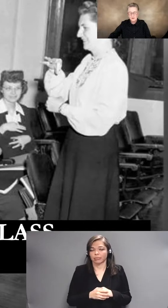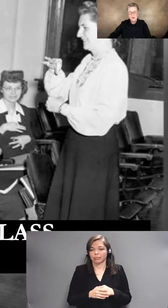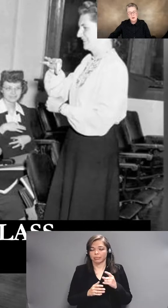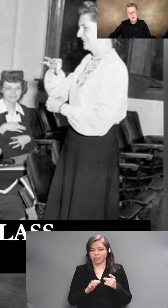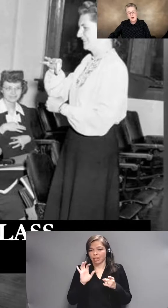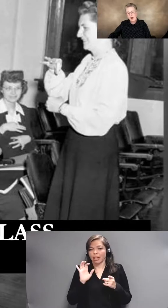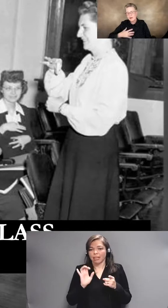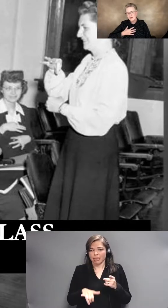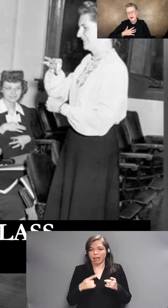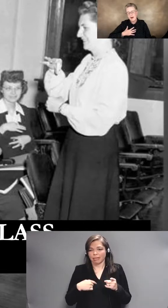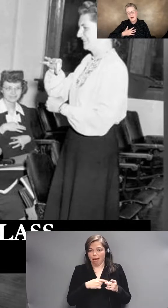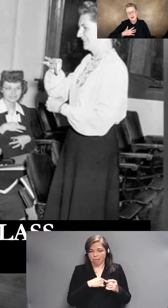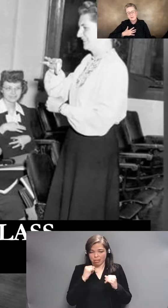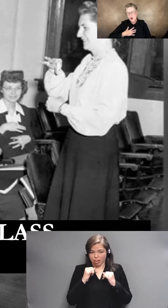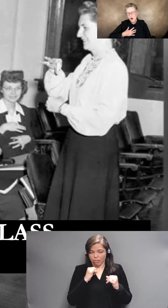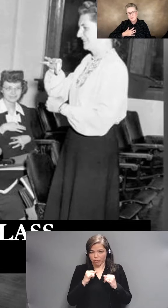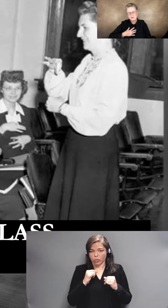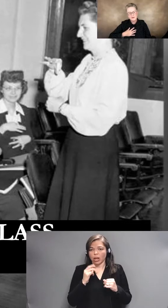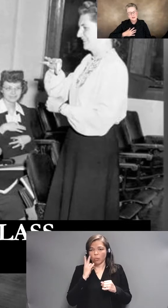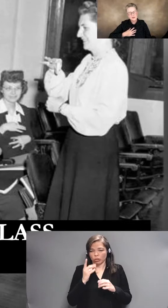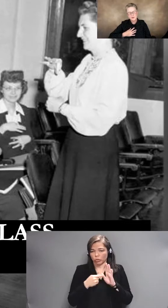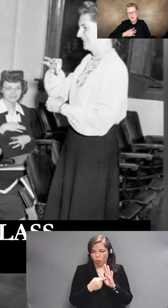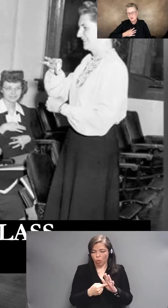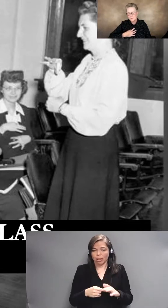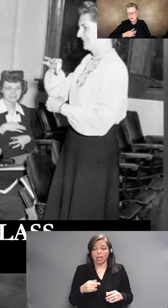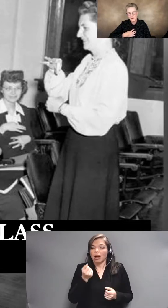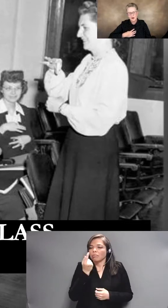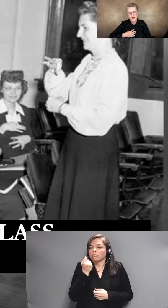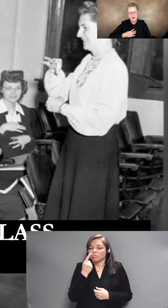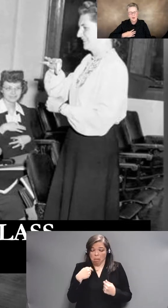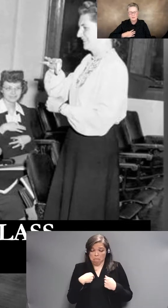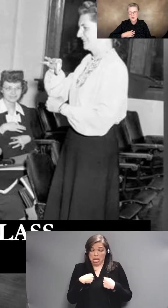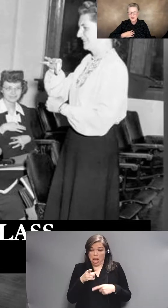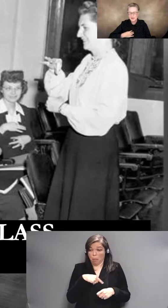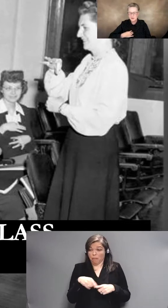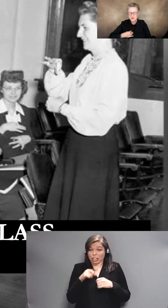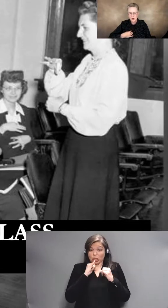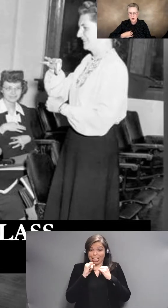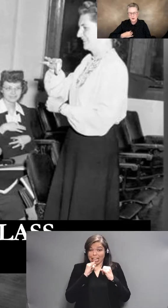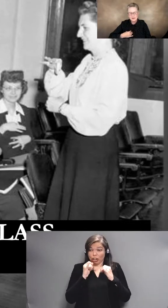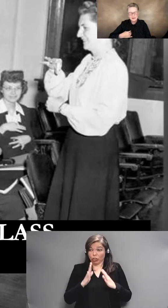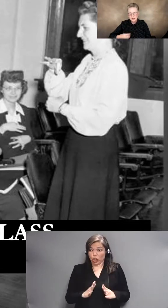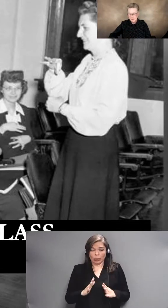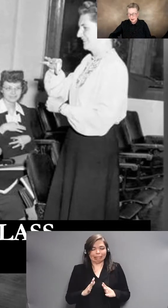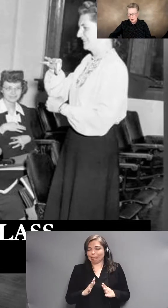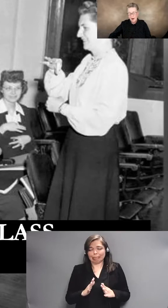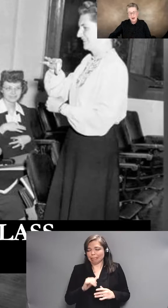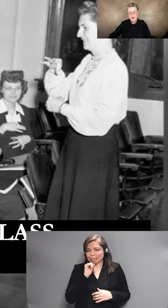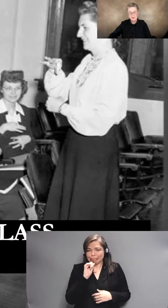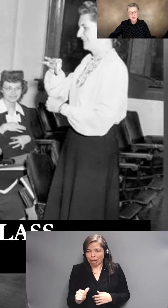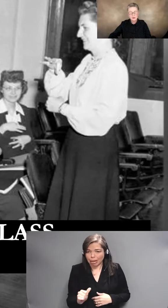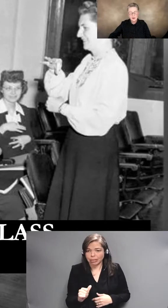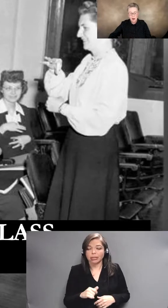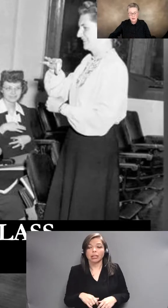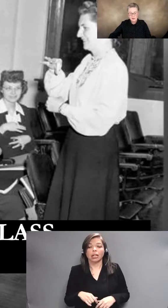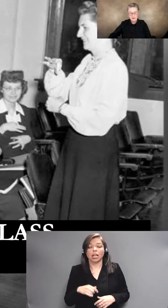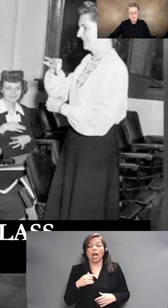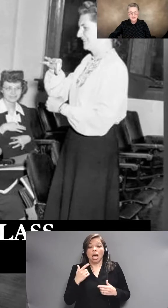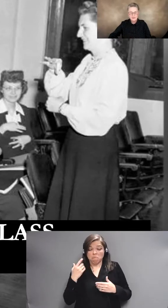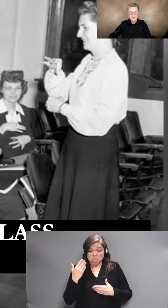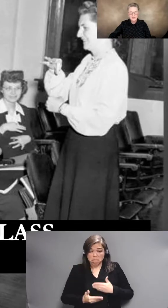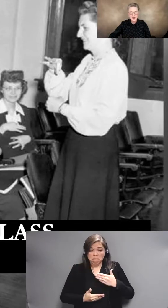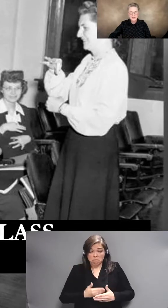remember . . . I am not a professional interviewer um I'm learning as we go, I have learned a lot but